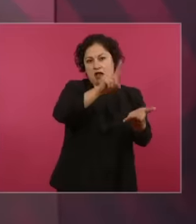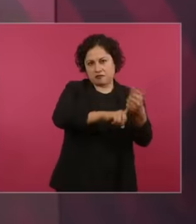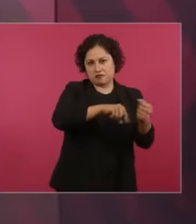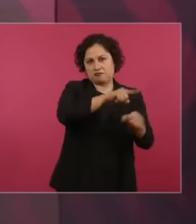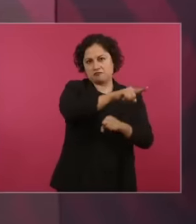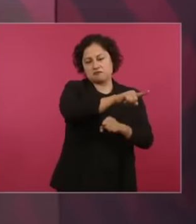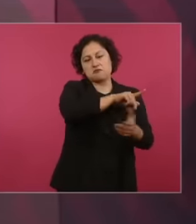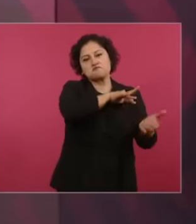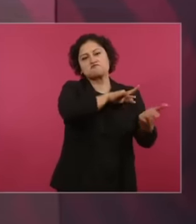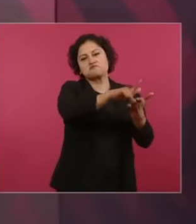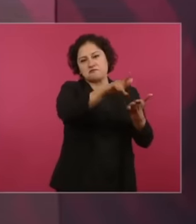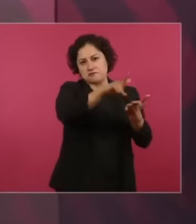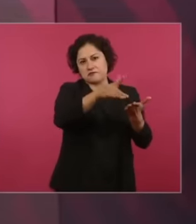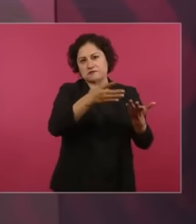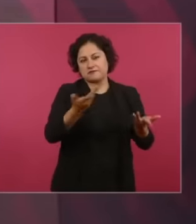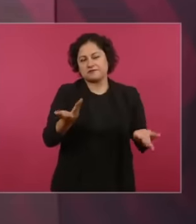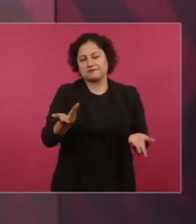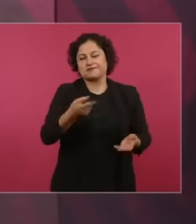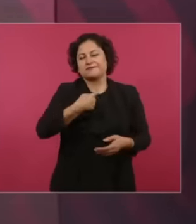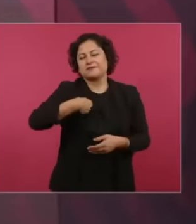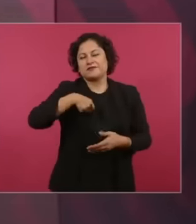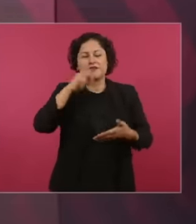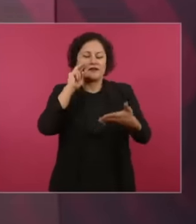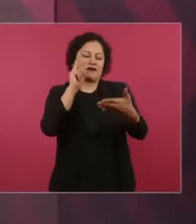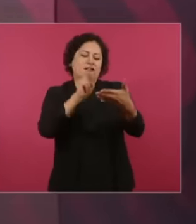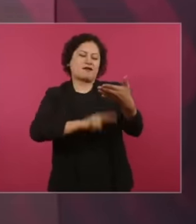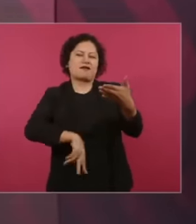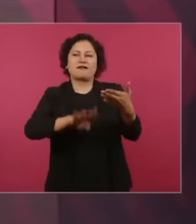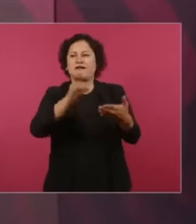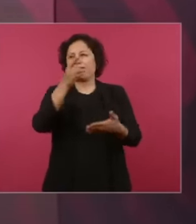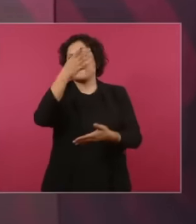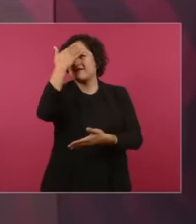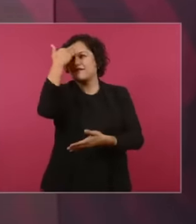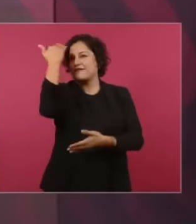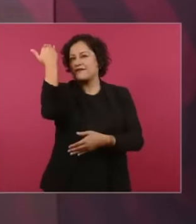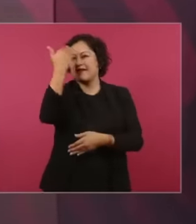we already know. Those are the thugs Los